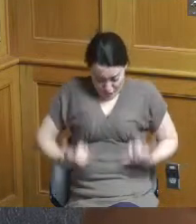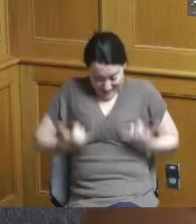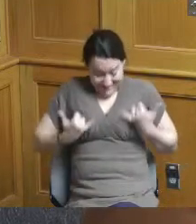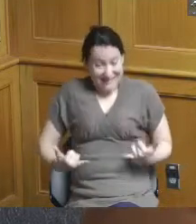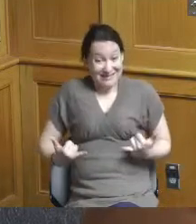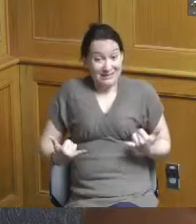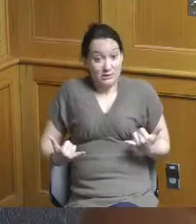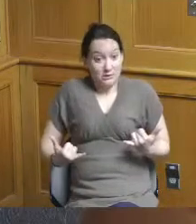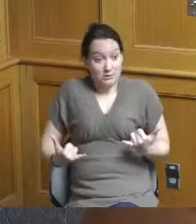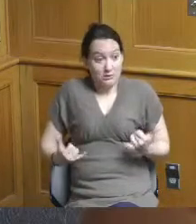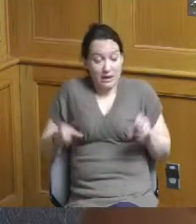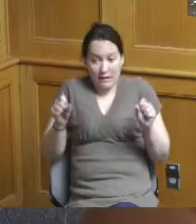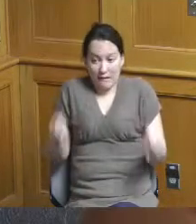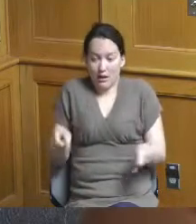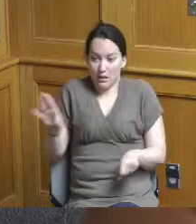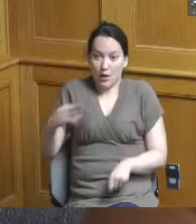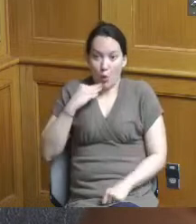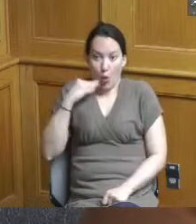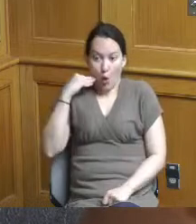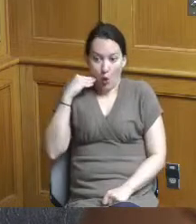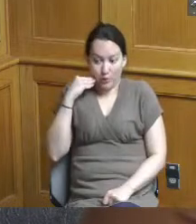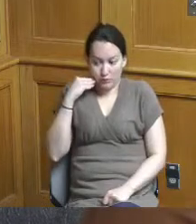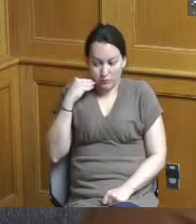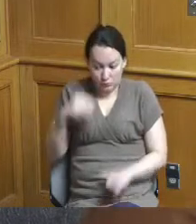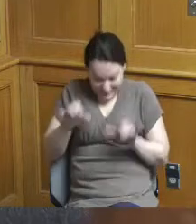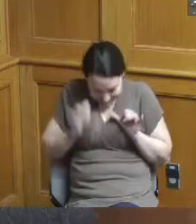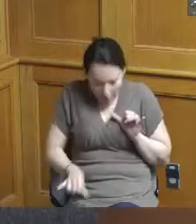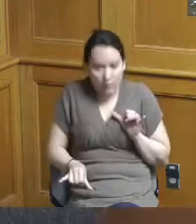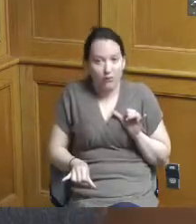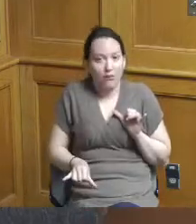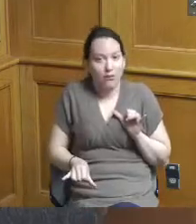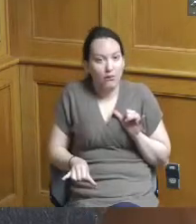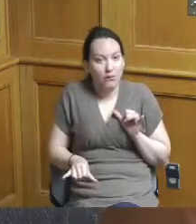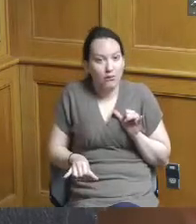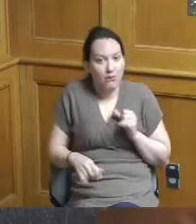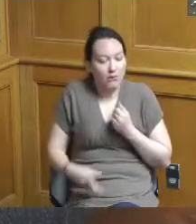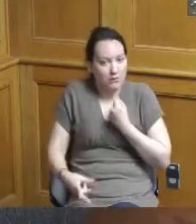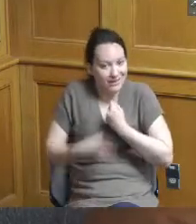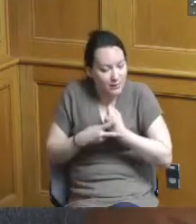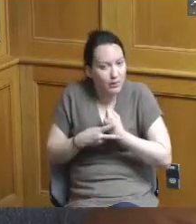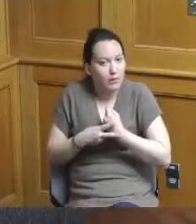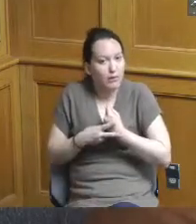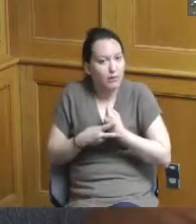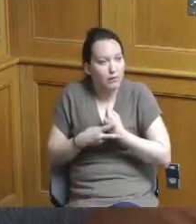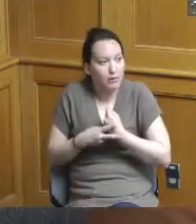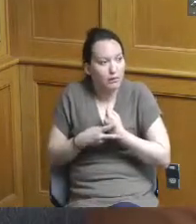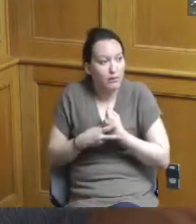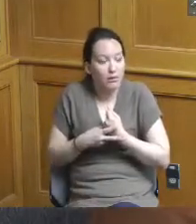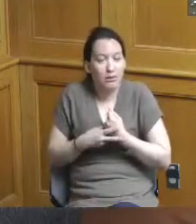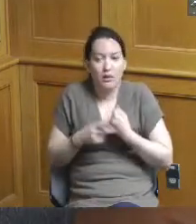be able to have their home right now and be able to keep it so that they're not on the streets and